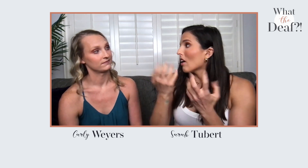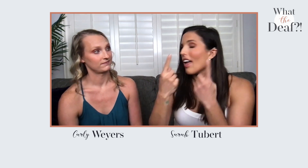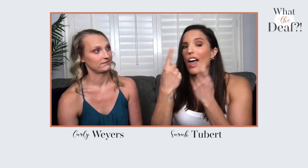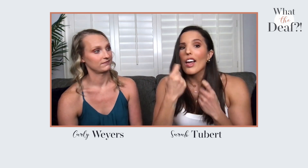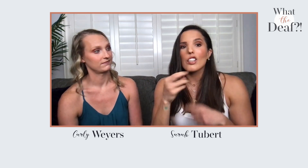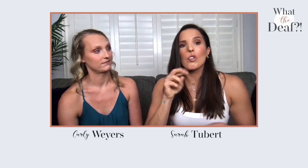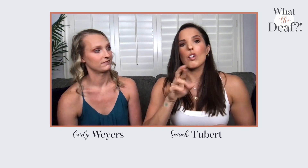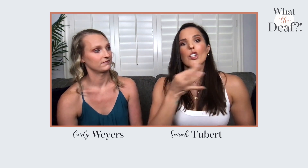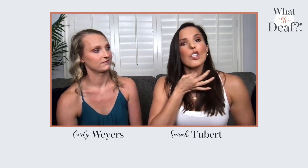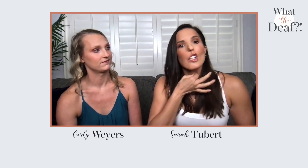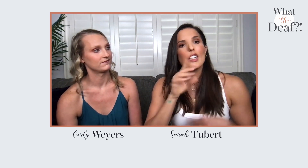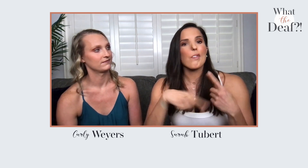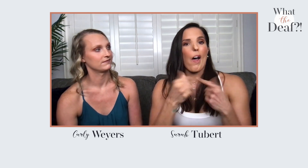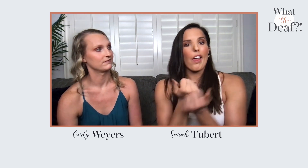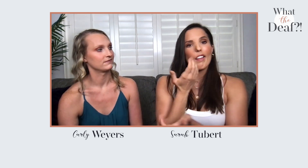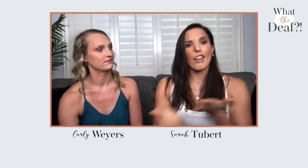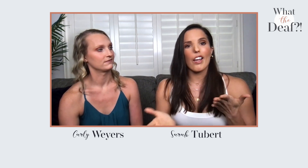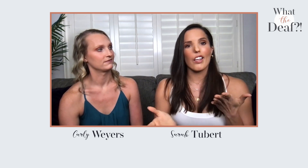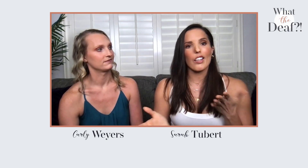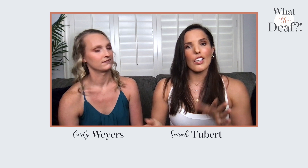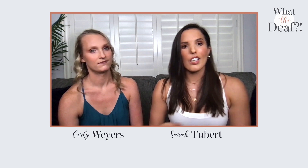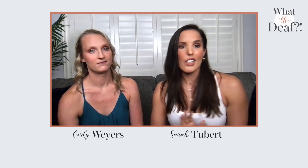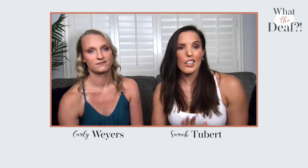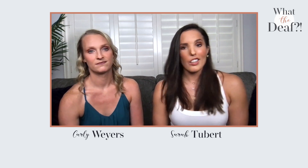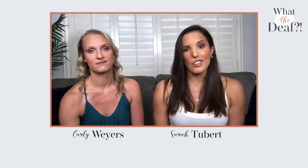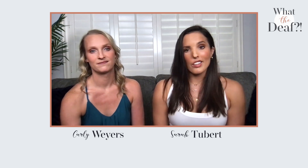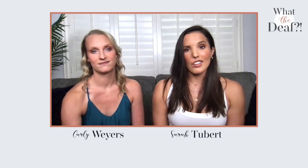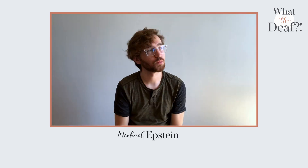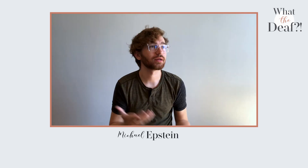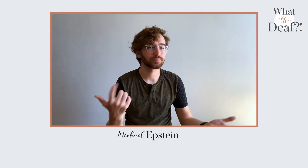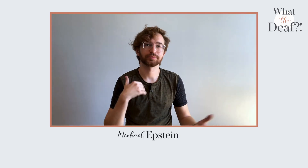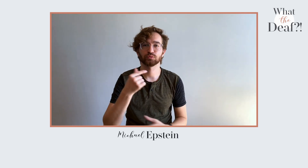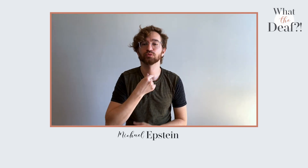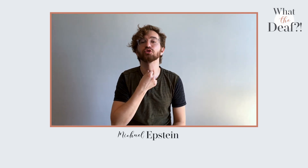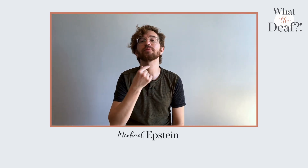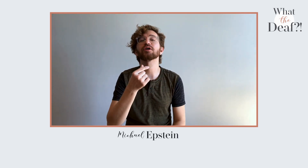that you want to ask or anything that you're curious about? I do have a question, actually.